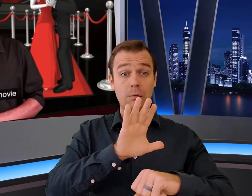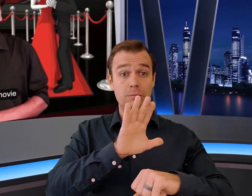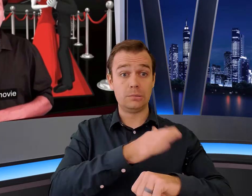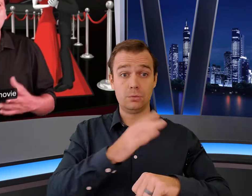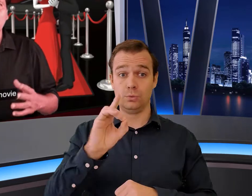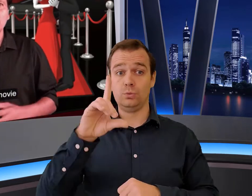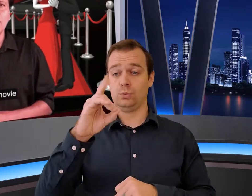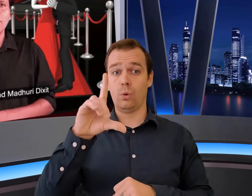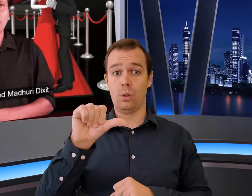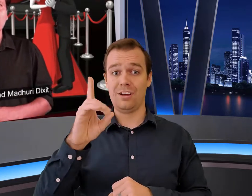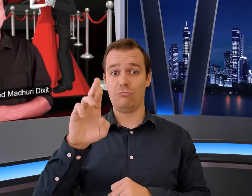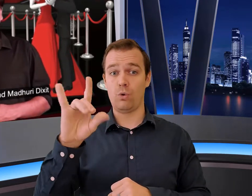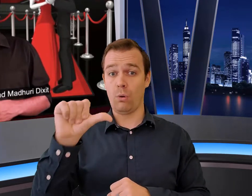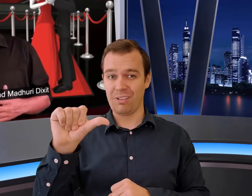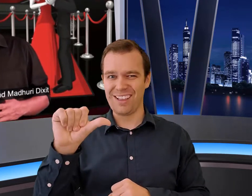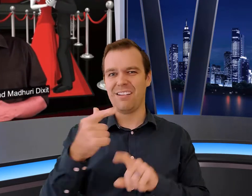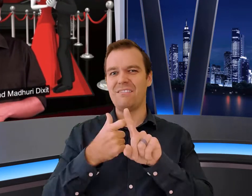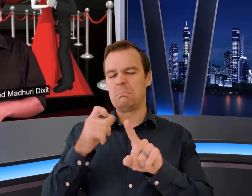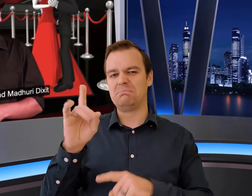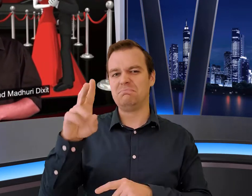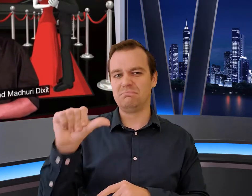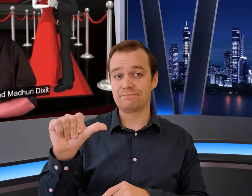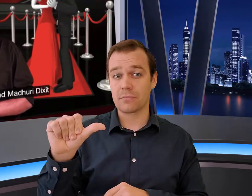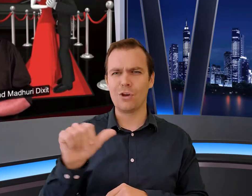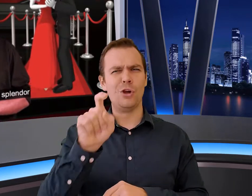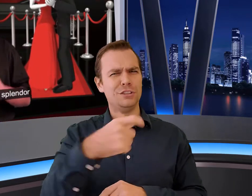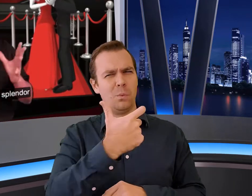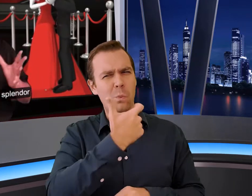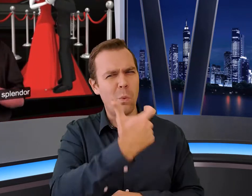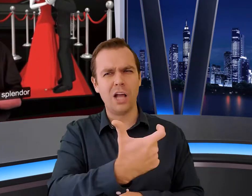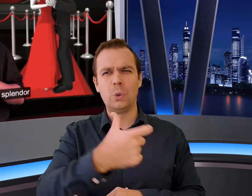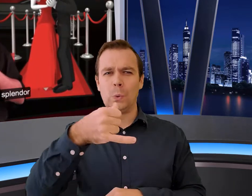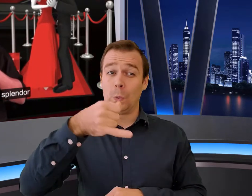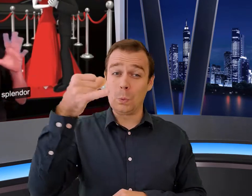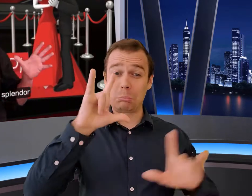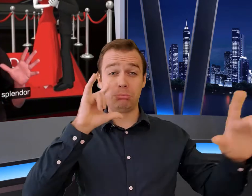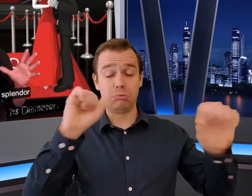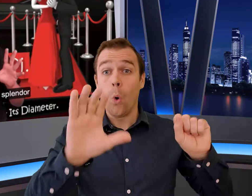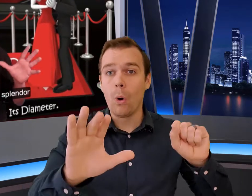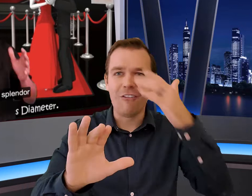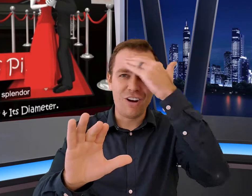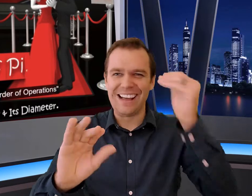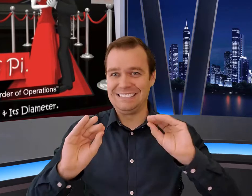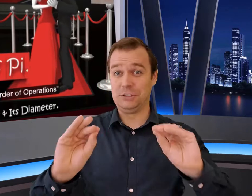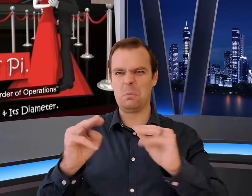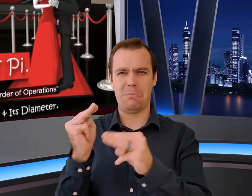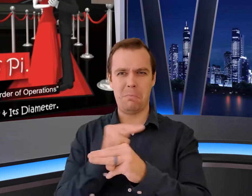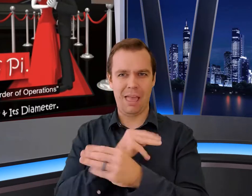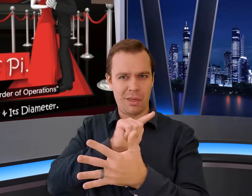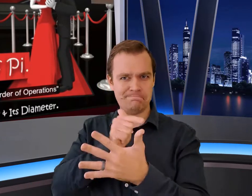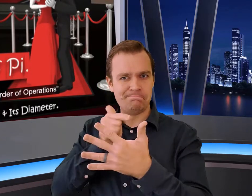What a song in that movie "Dola Re Dola" by Aishwarya and Madhuri Dixit You guys should see that splendor